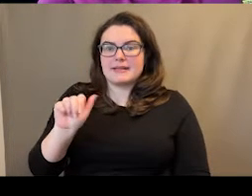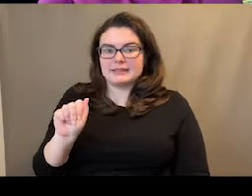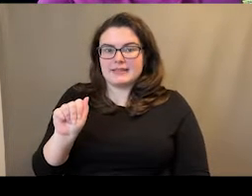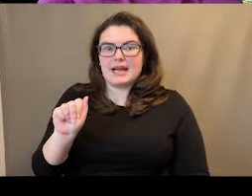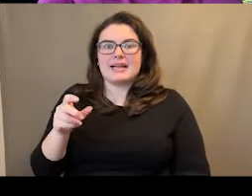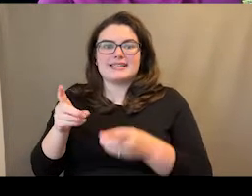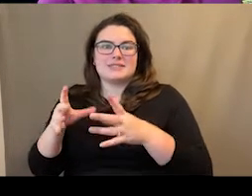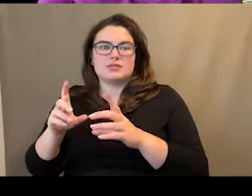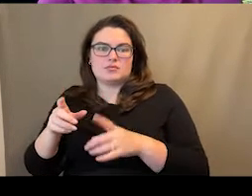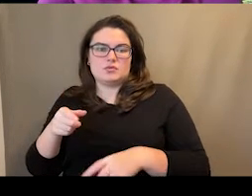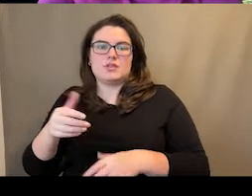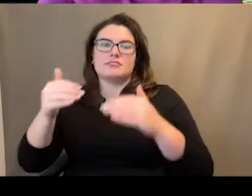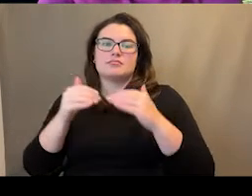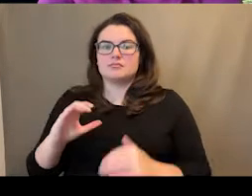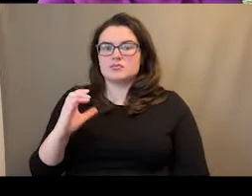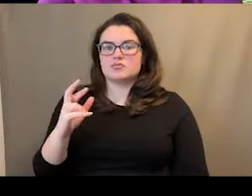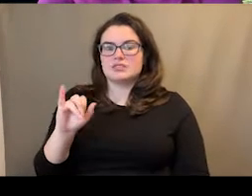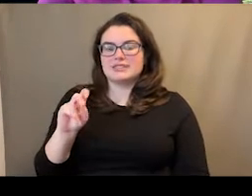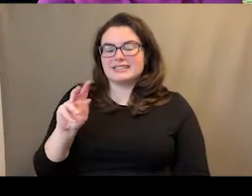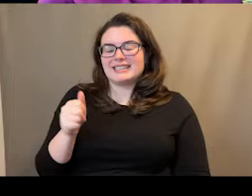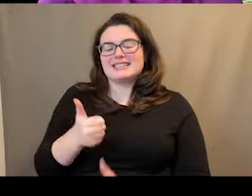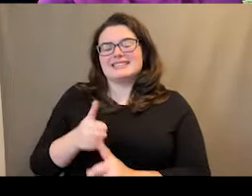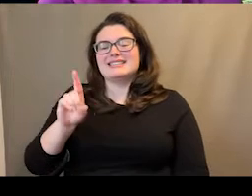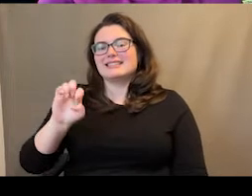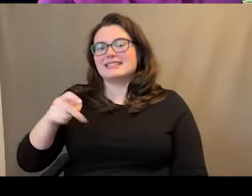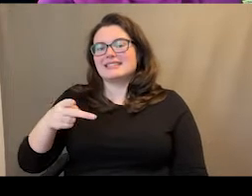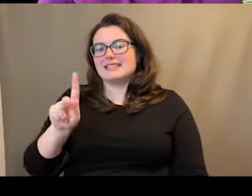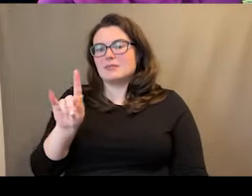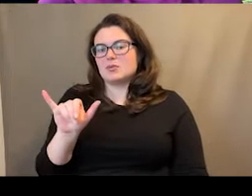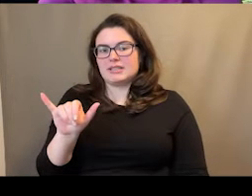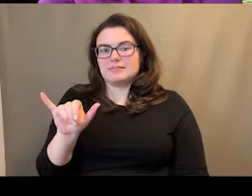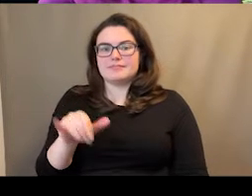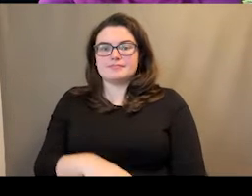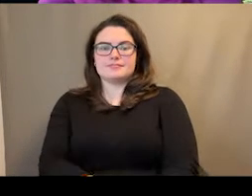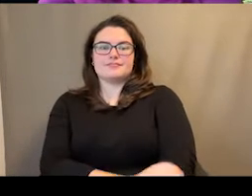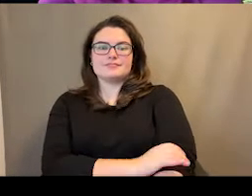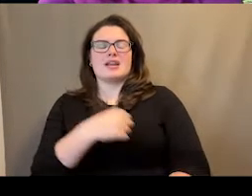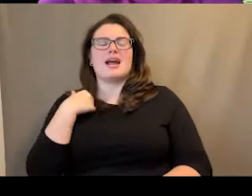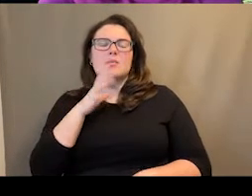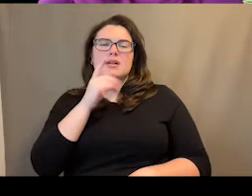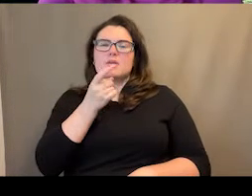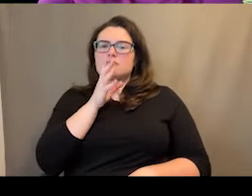and then Christina Freyman is the Deputy Division Director. I'll talk a little bit more about